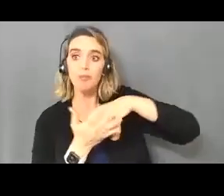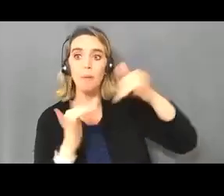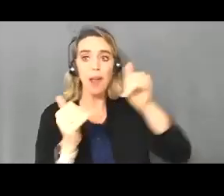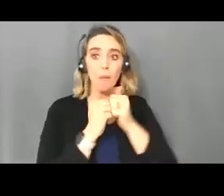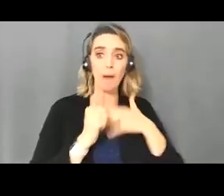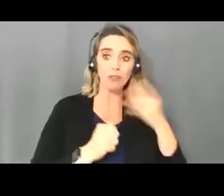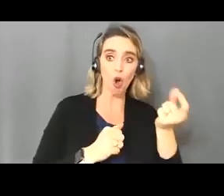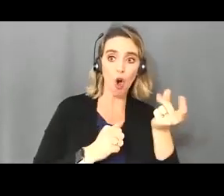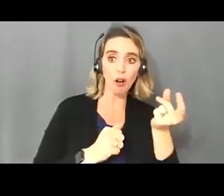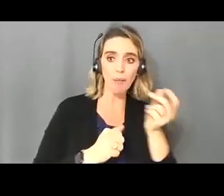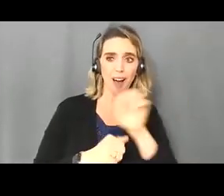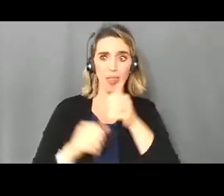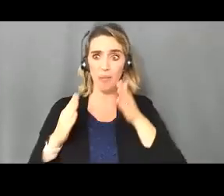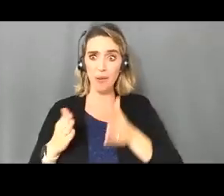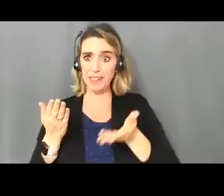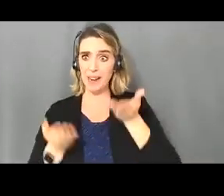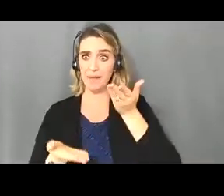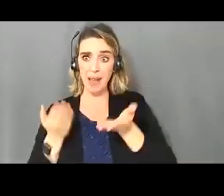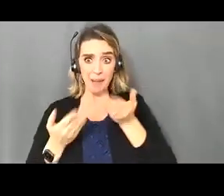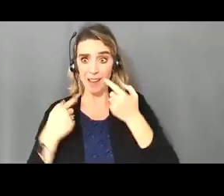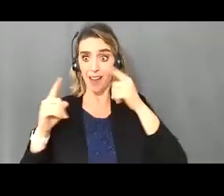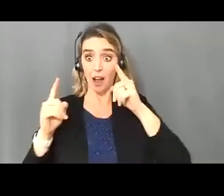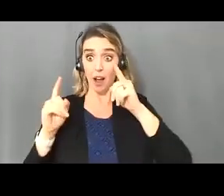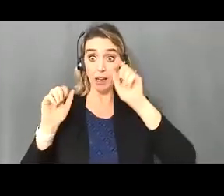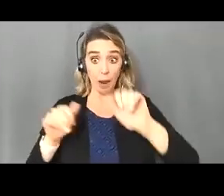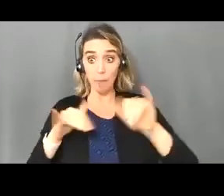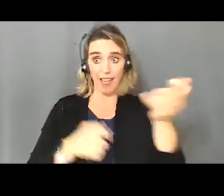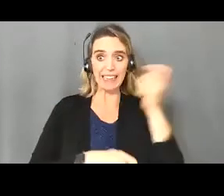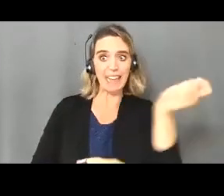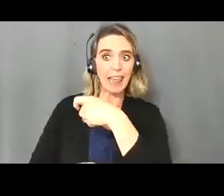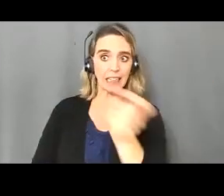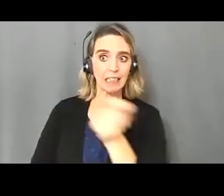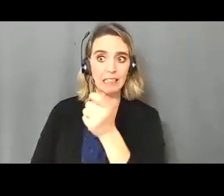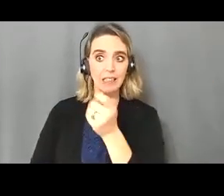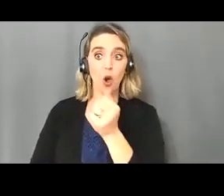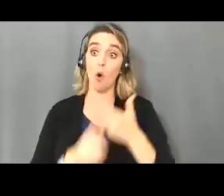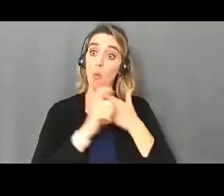But for someone else, it might mean being able to play tennis or running a marathon.